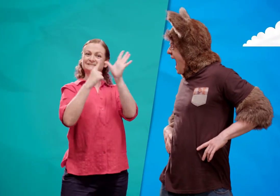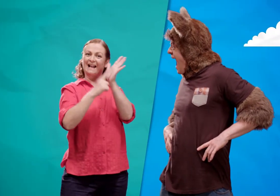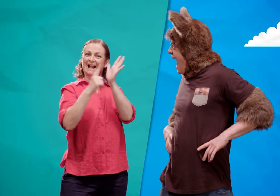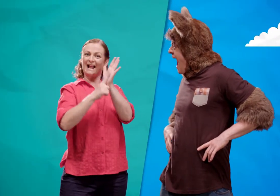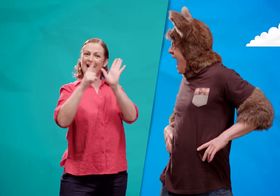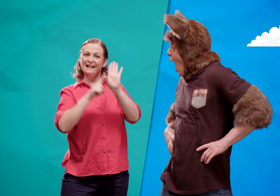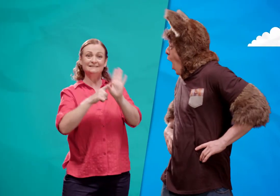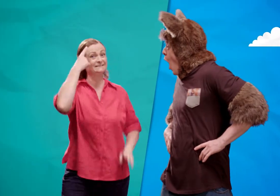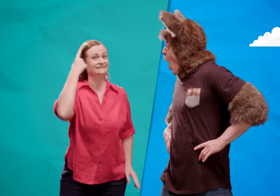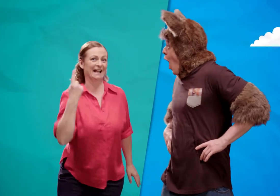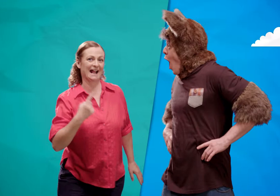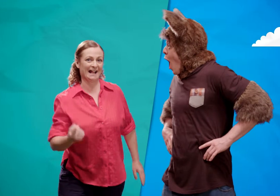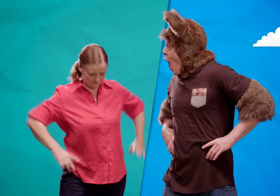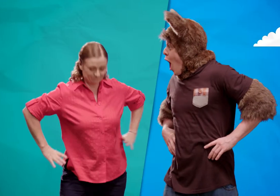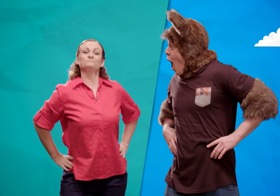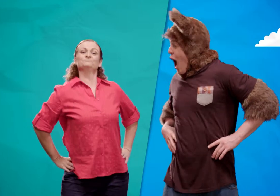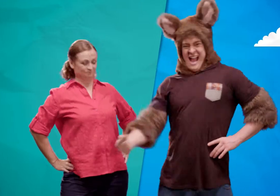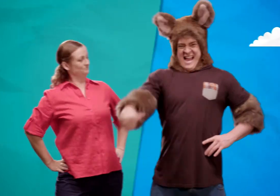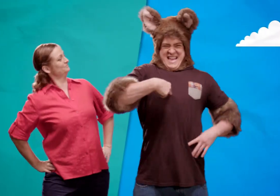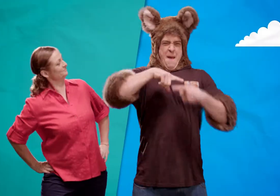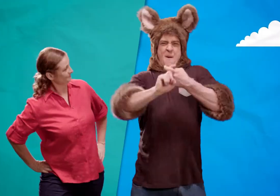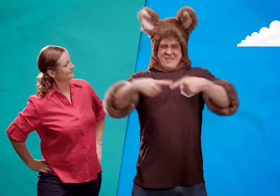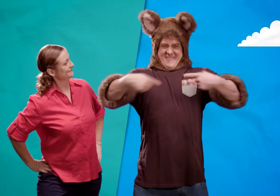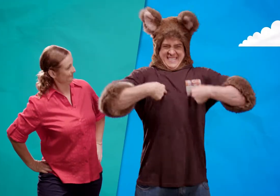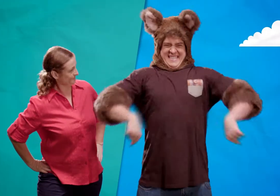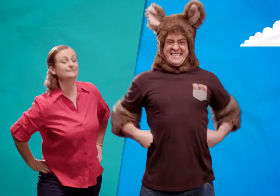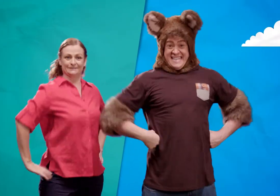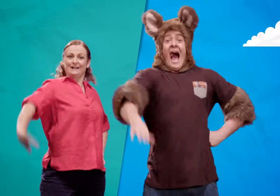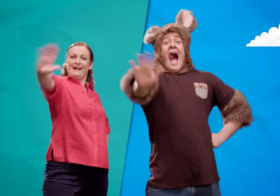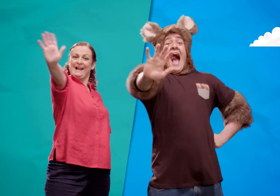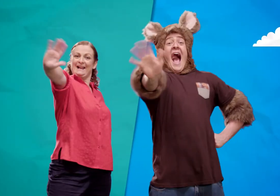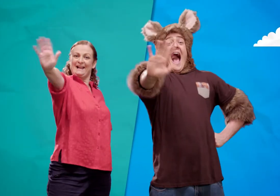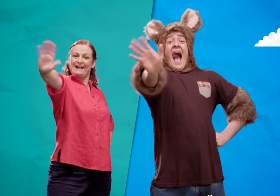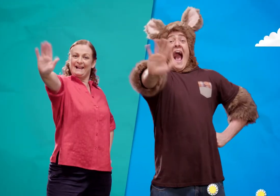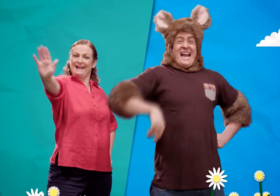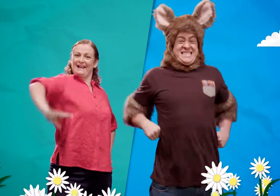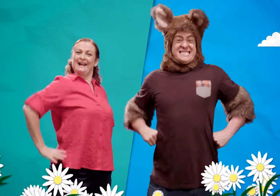I'm Sally. And I'm Possum. Hello!!